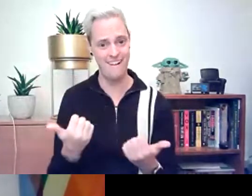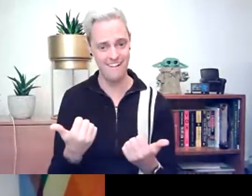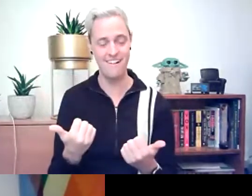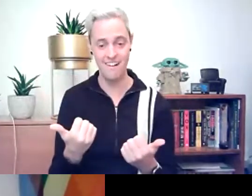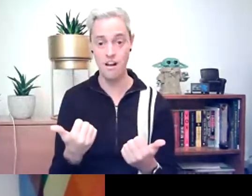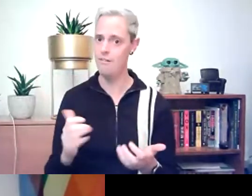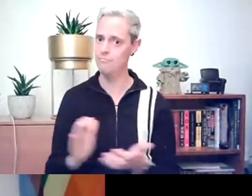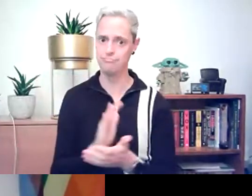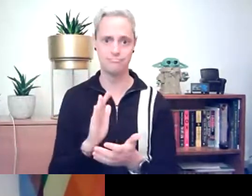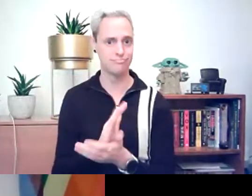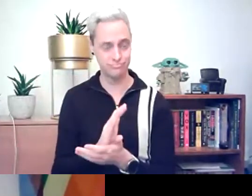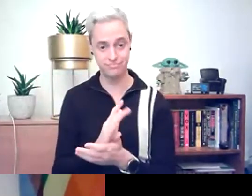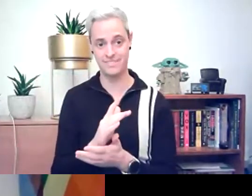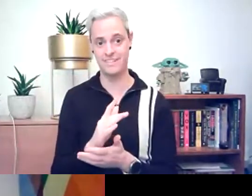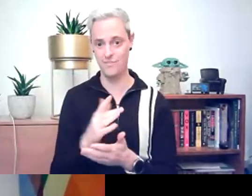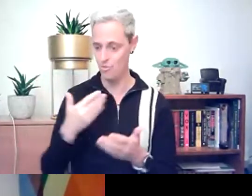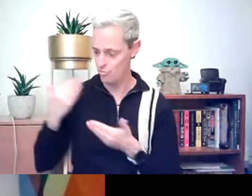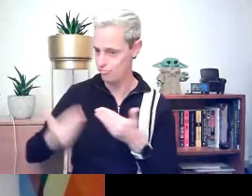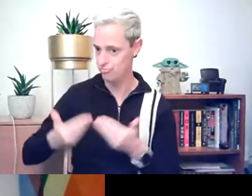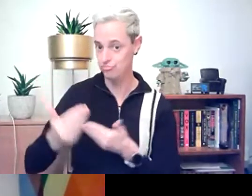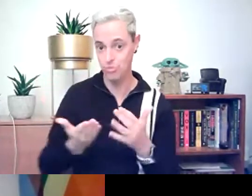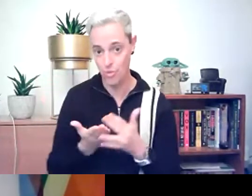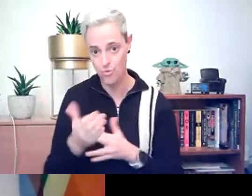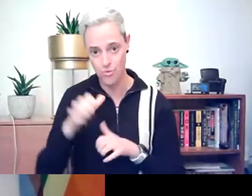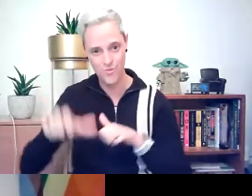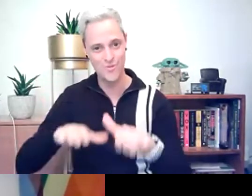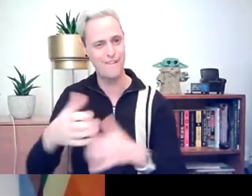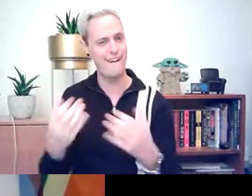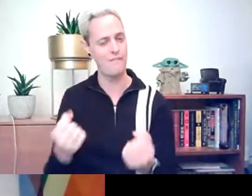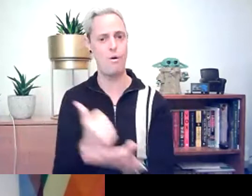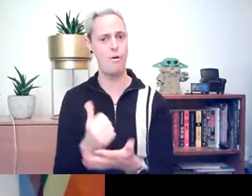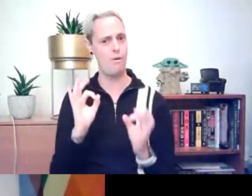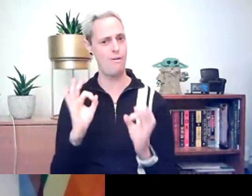know, I had a really rough time as I was saying, and I had an excellent counselor, a guy called